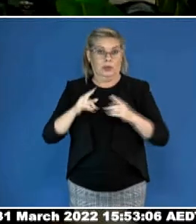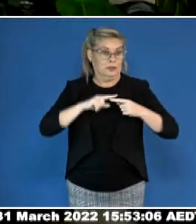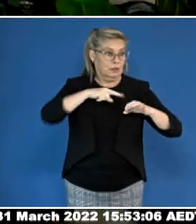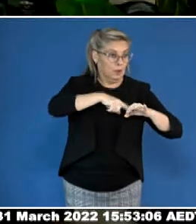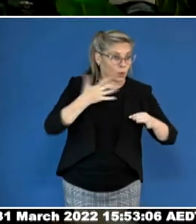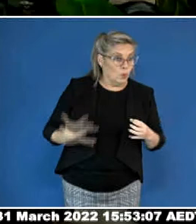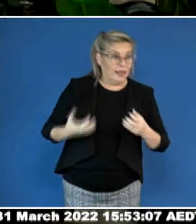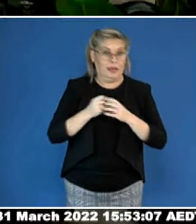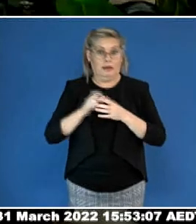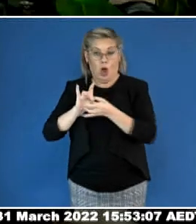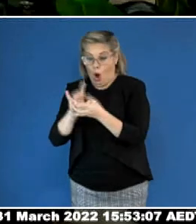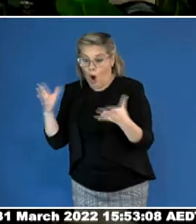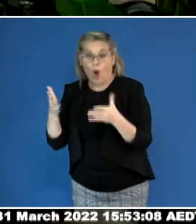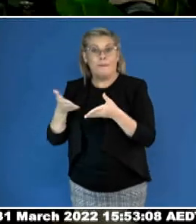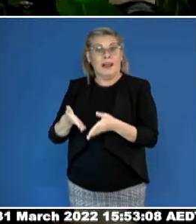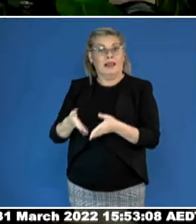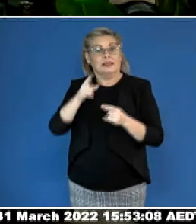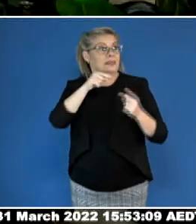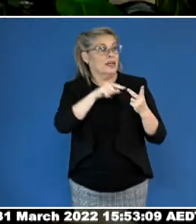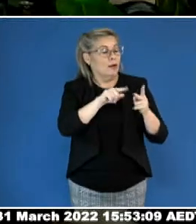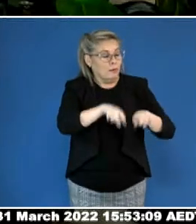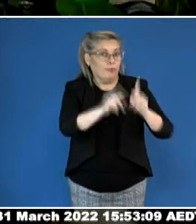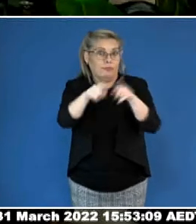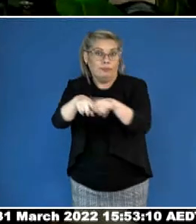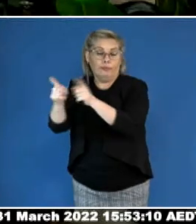Being autistic and female or gender diverse carries with it so many risks.